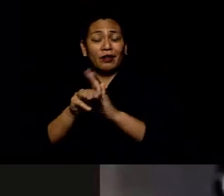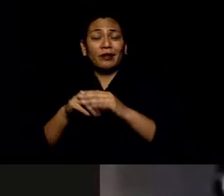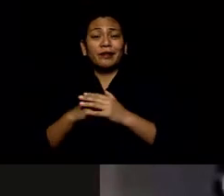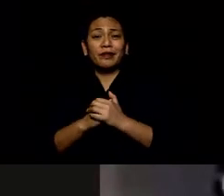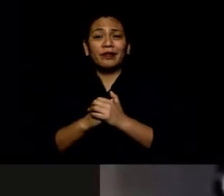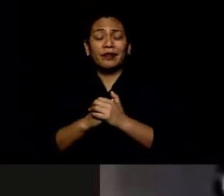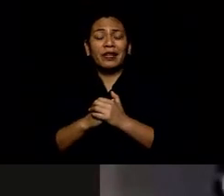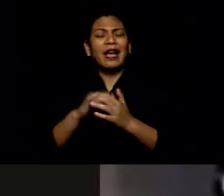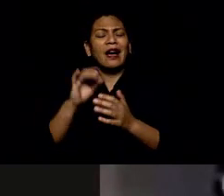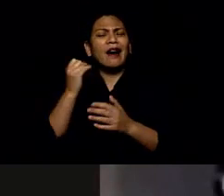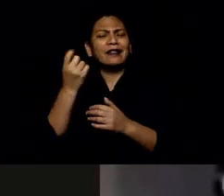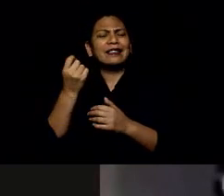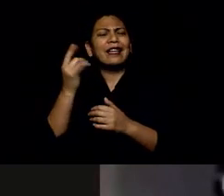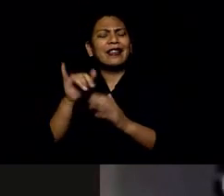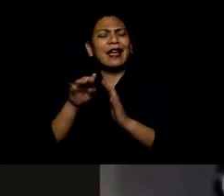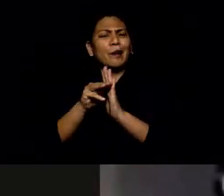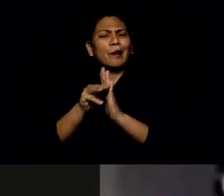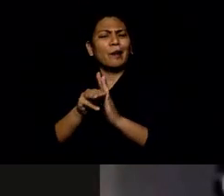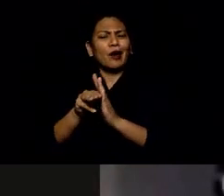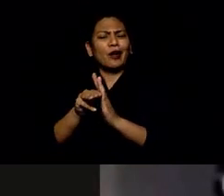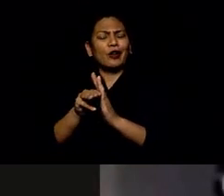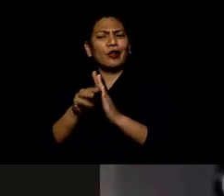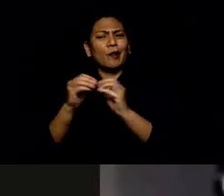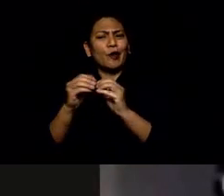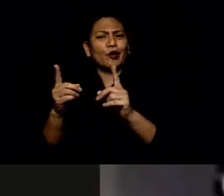complex than the typical economic model.